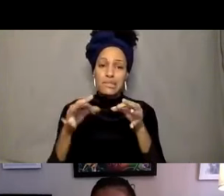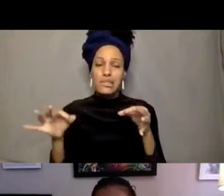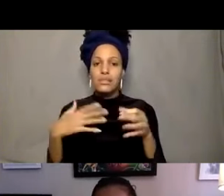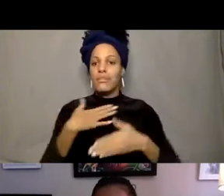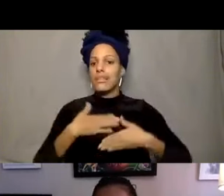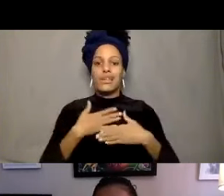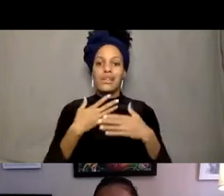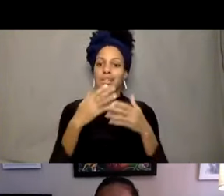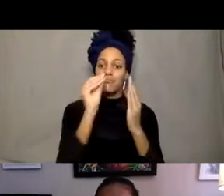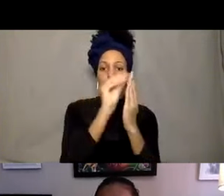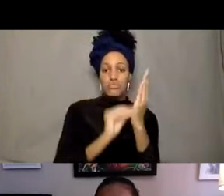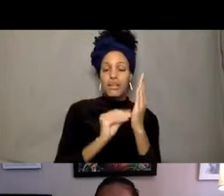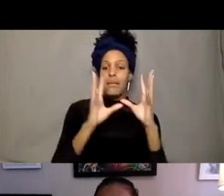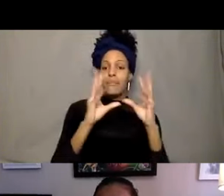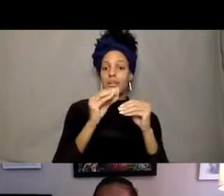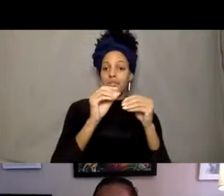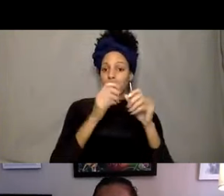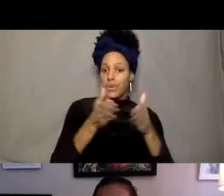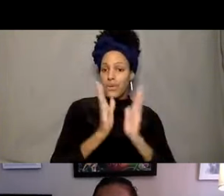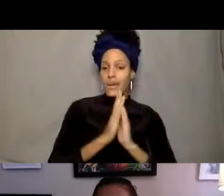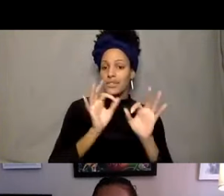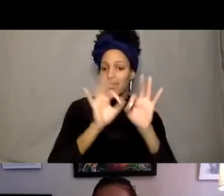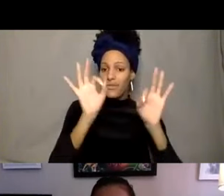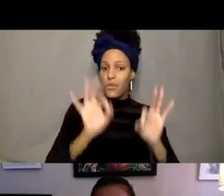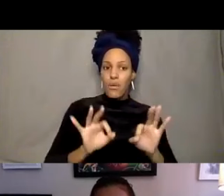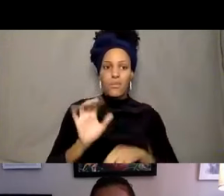that is found on the Arts Impact for Groups program page of our website.